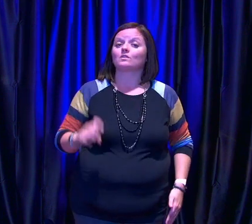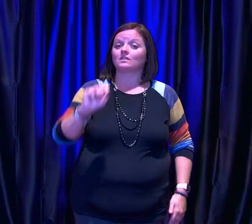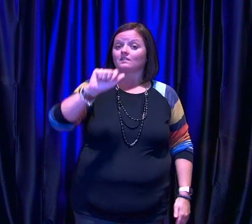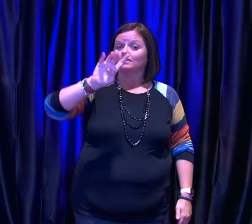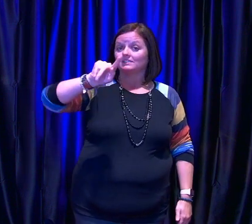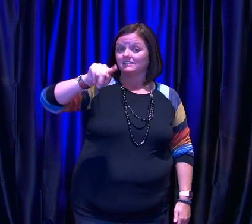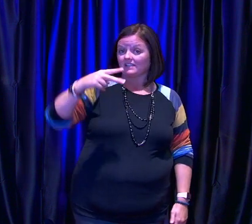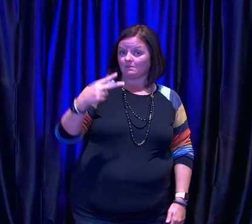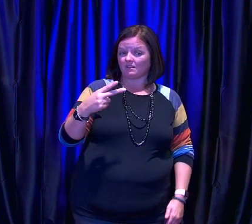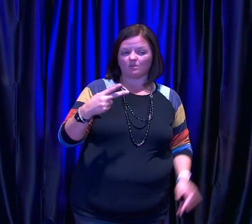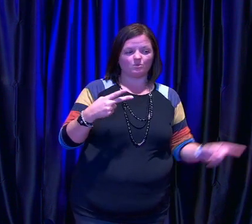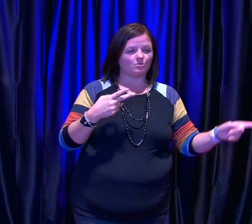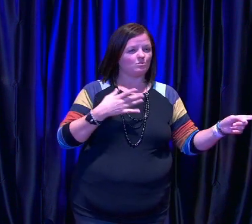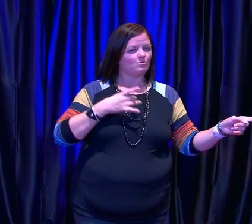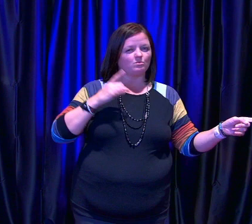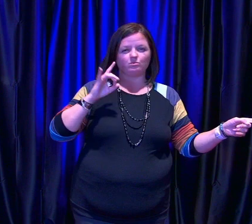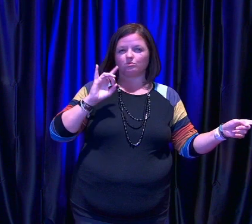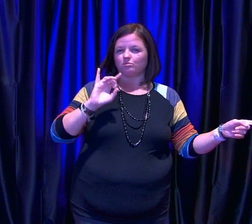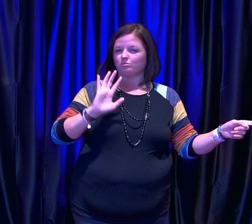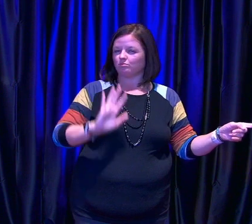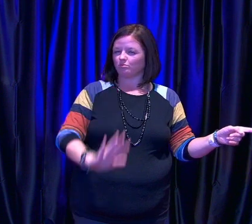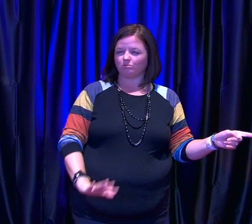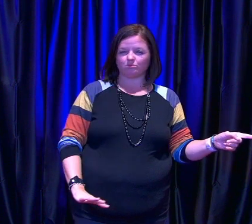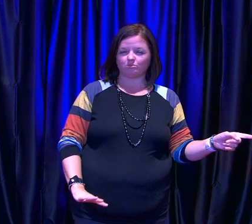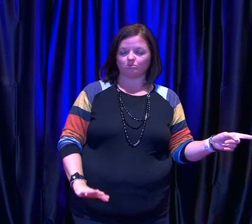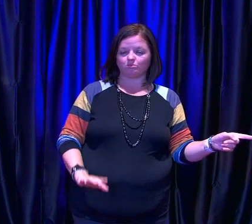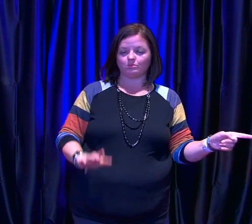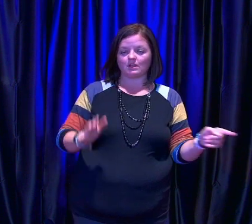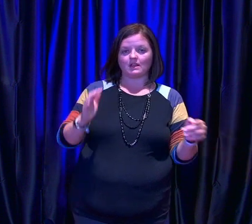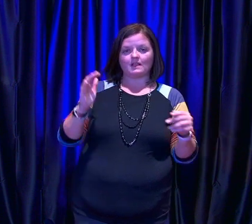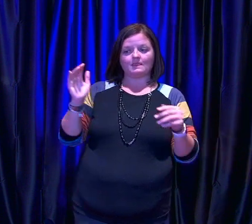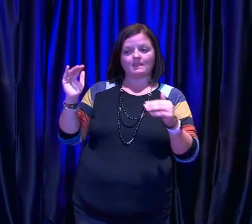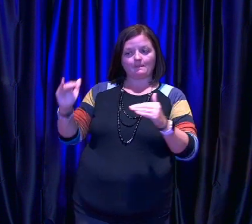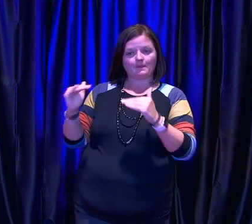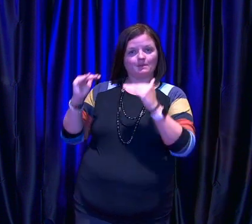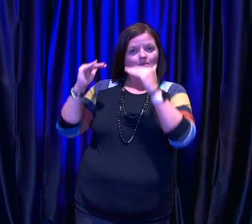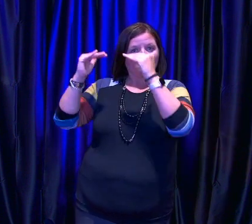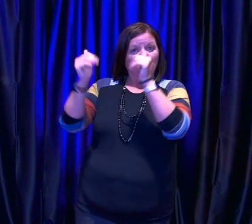or they hated that that put him on the level of God which he said he was and